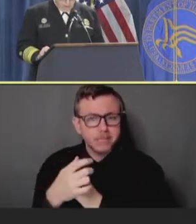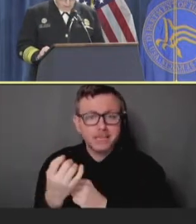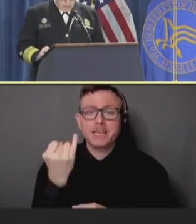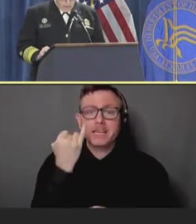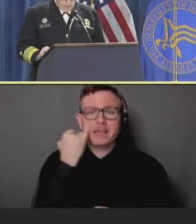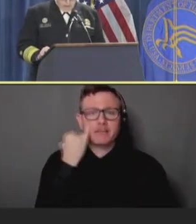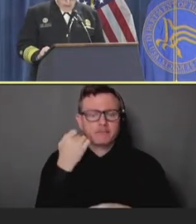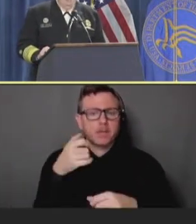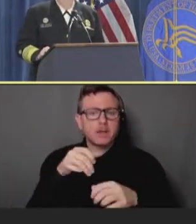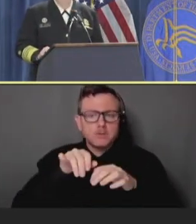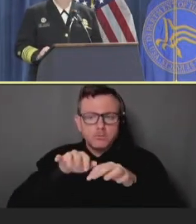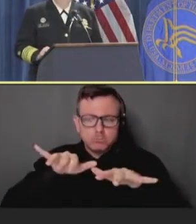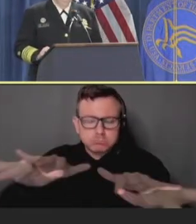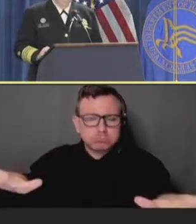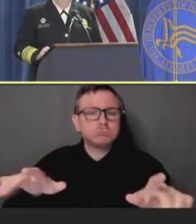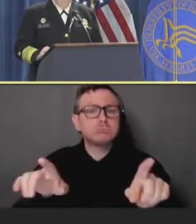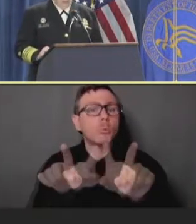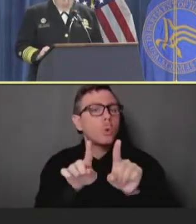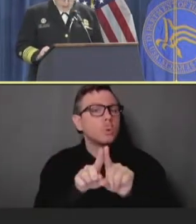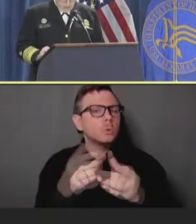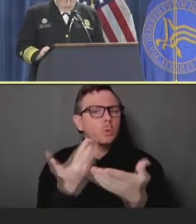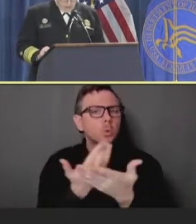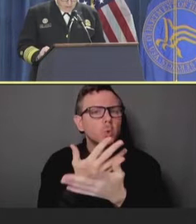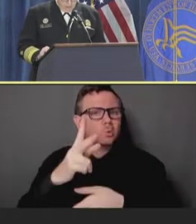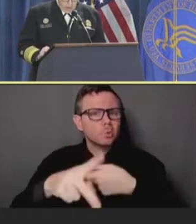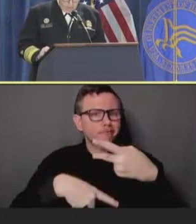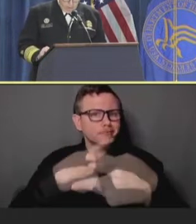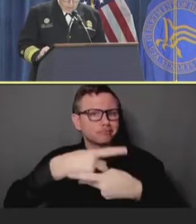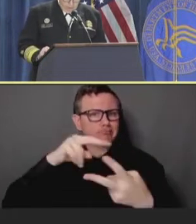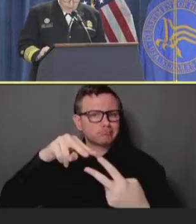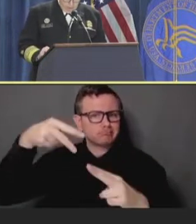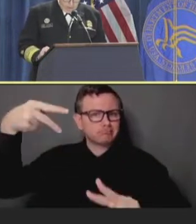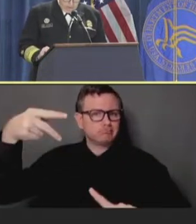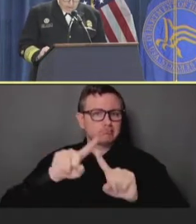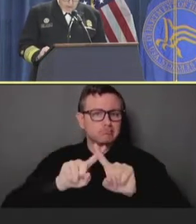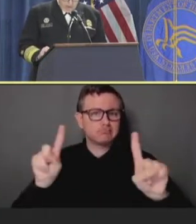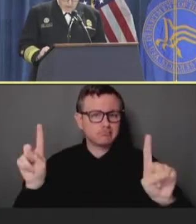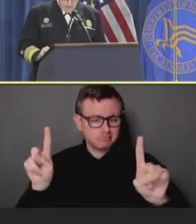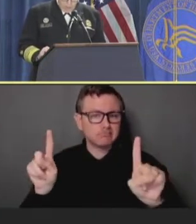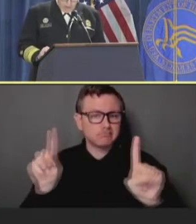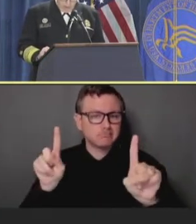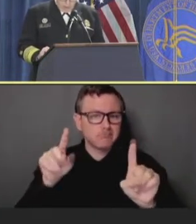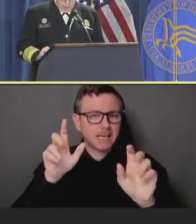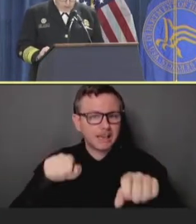It's always changing, and the potential exists for novel viruses just as once they're responsible